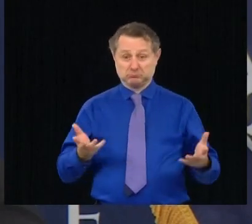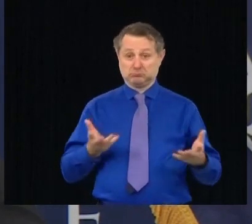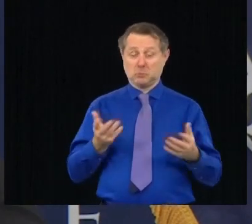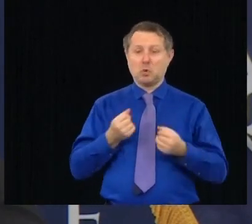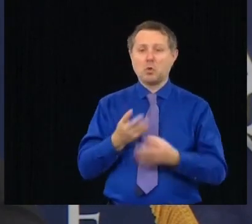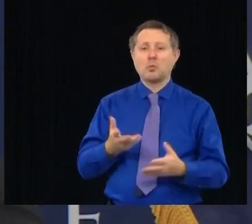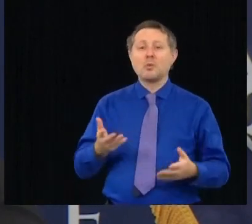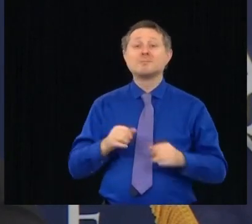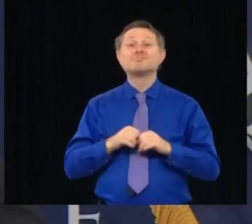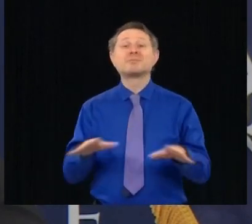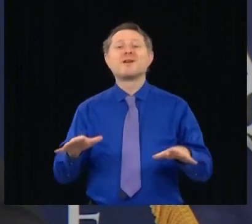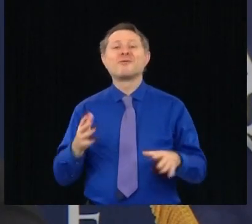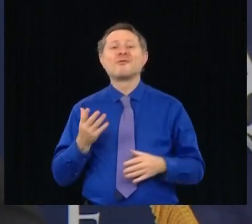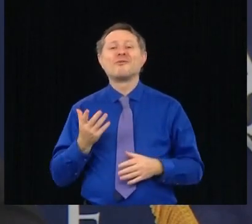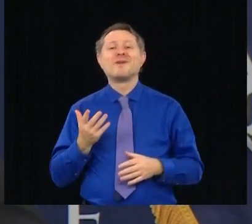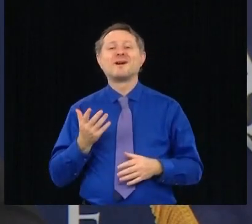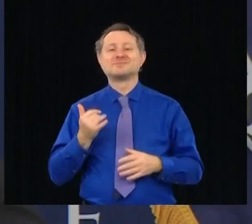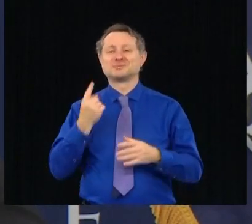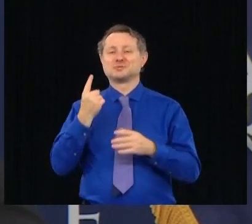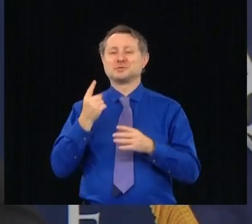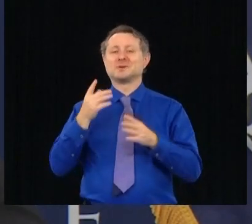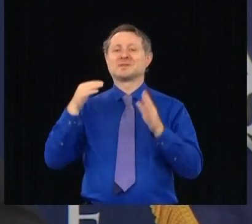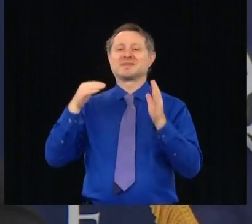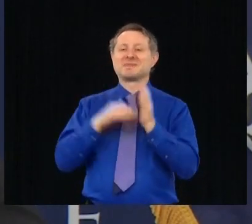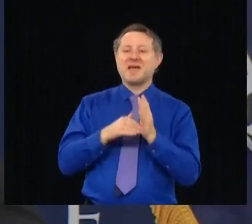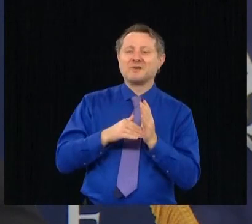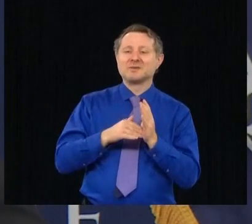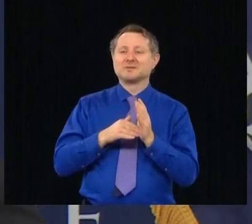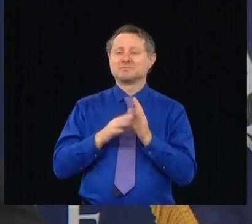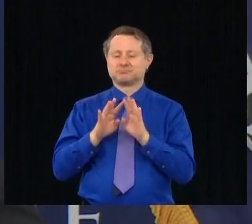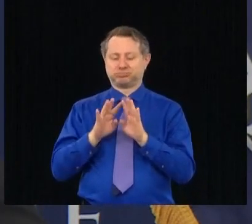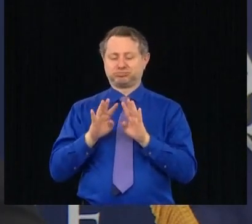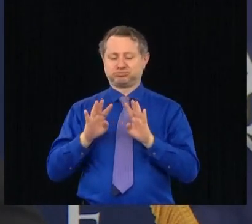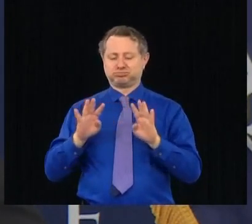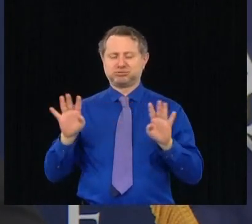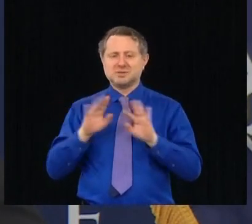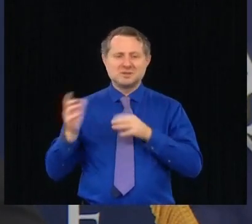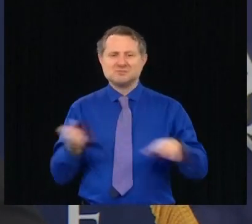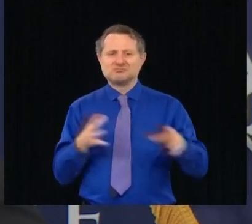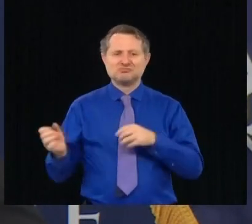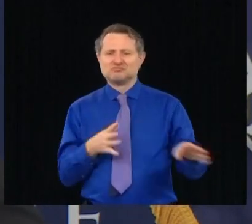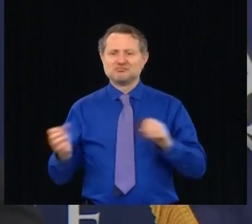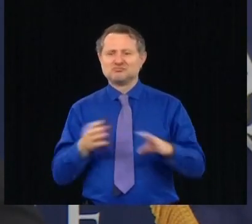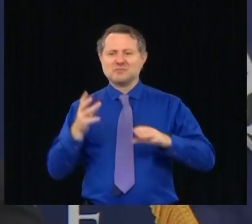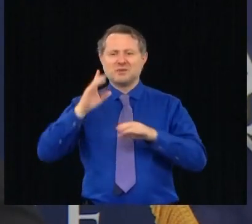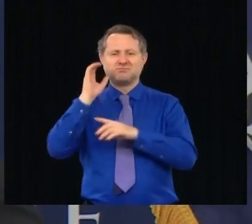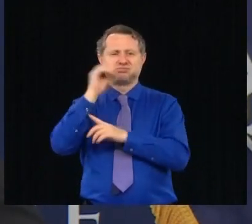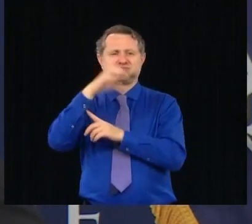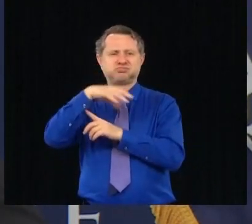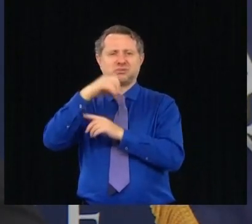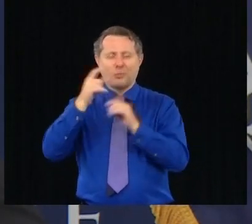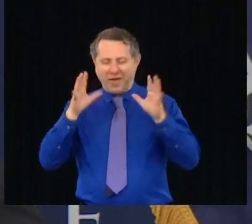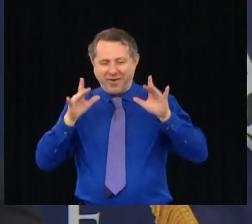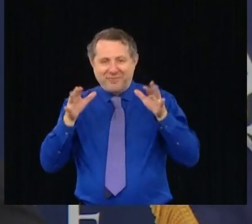PROCESSING. BY THE WAY, IT HAD NOTHING TO DO WITH AGRICULTURAL PROCESSING, IT